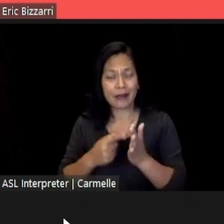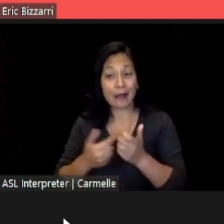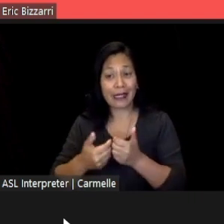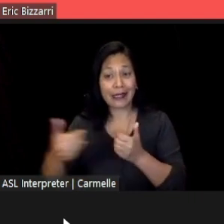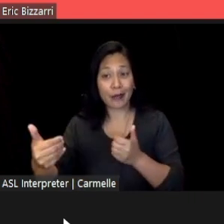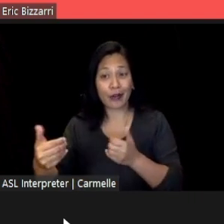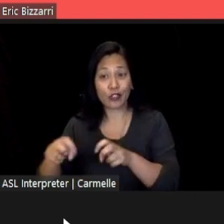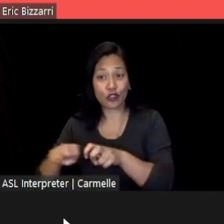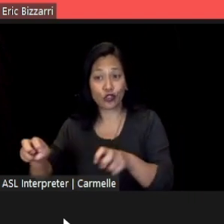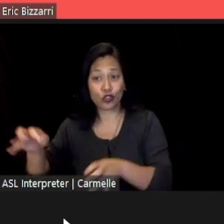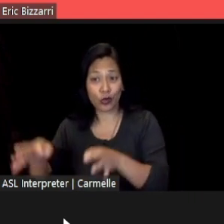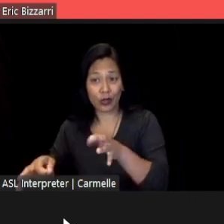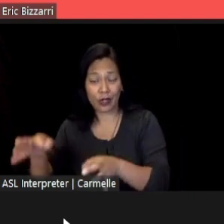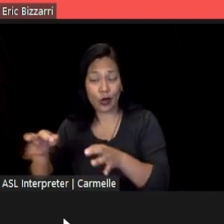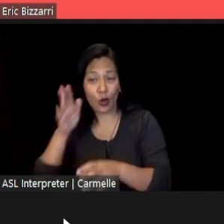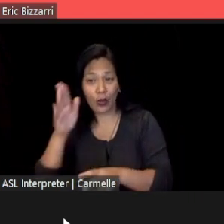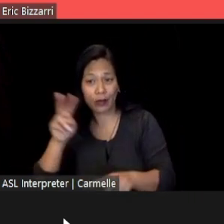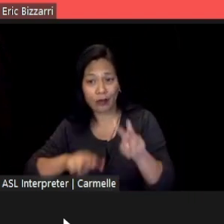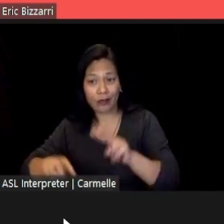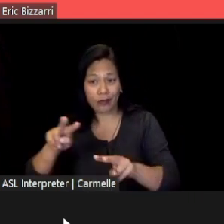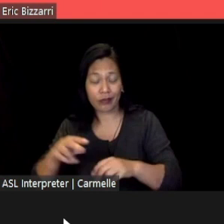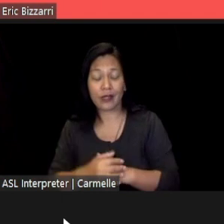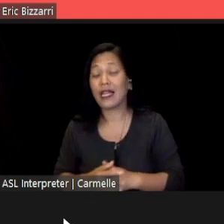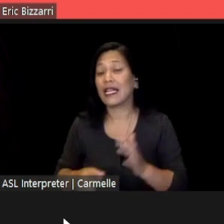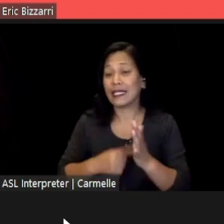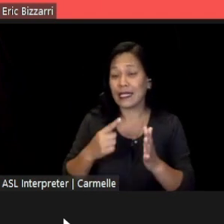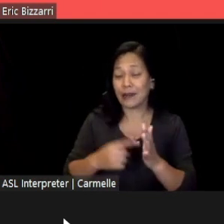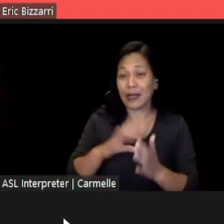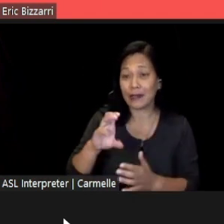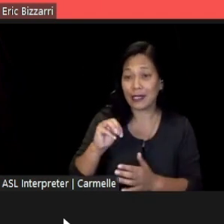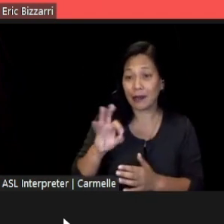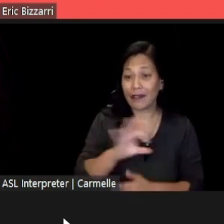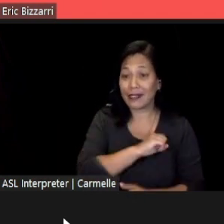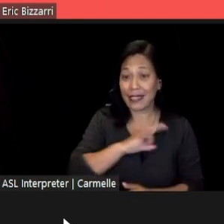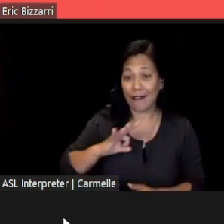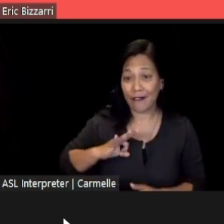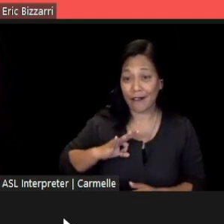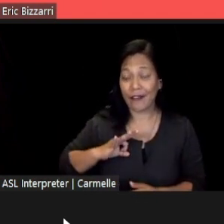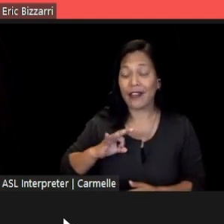Sometimes this is done by the staff at the CMF program administrator at Telefilm.